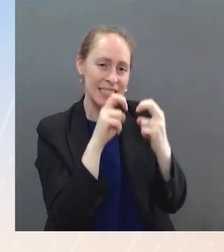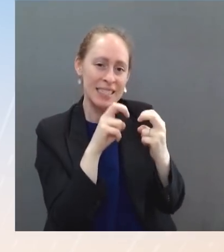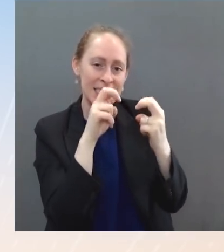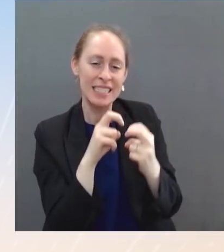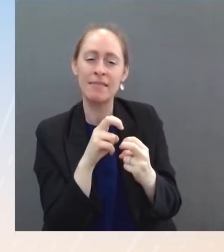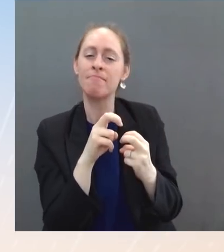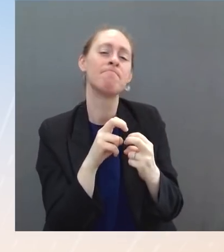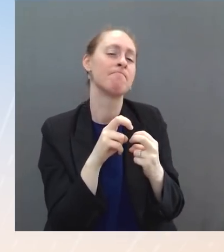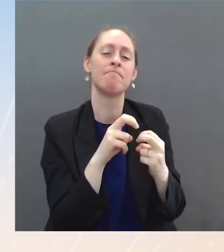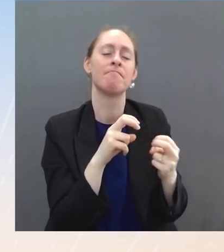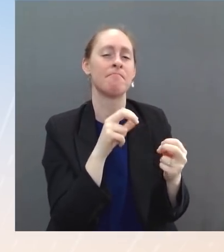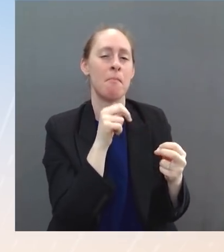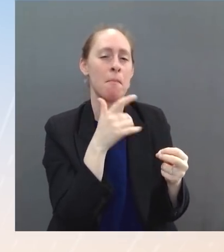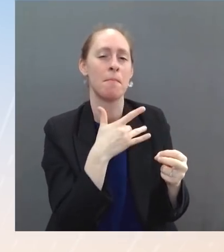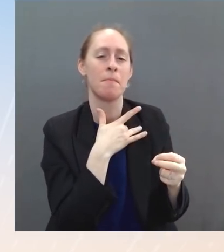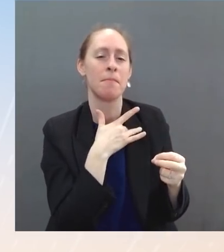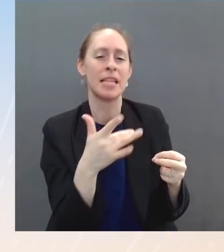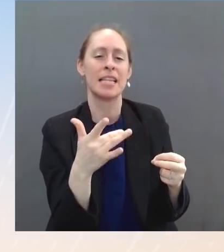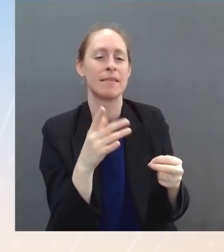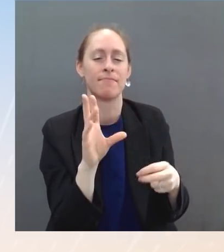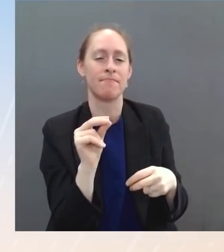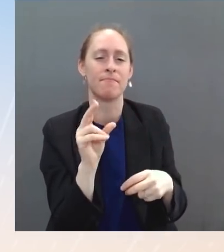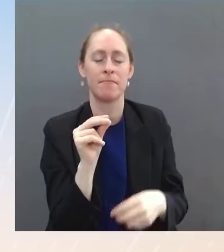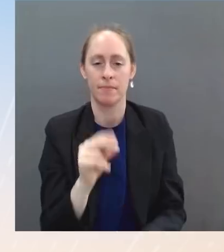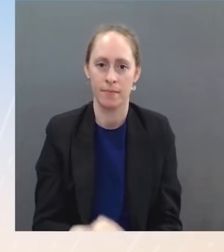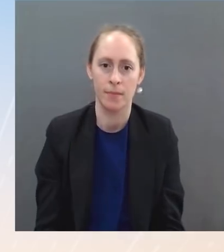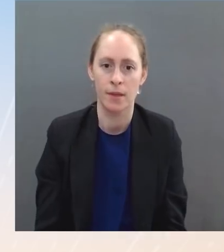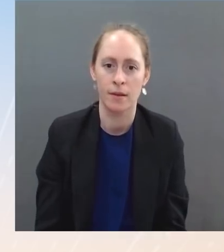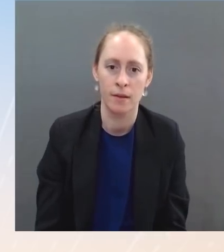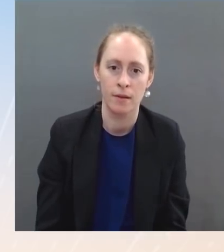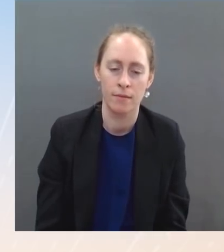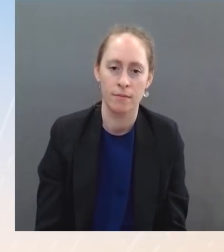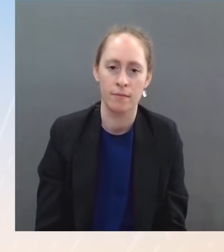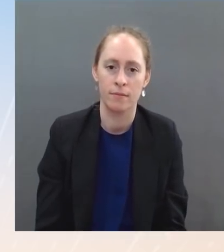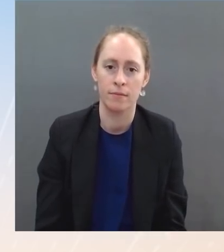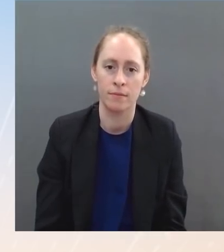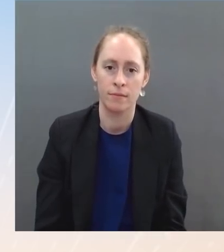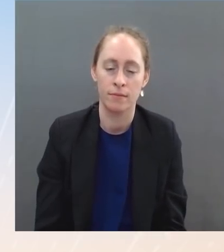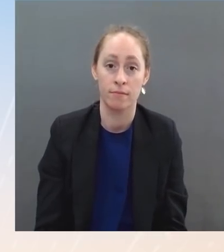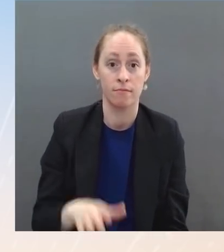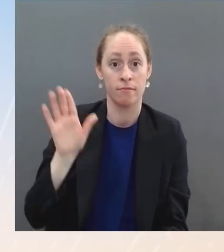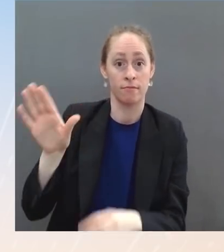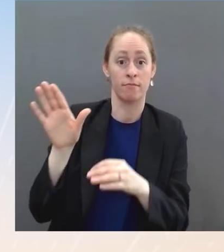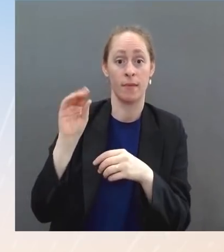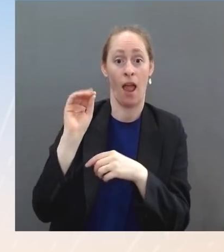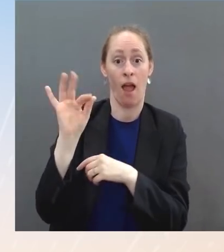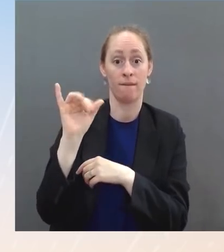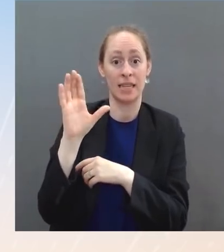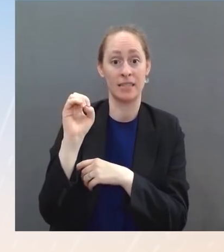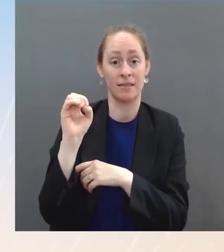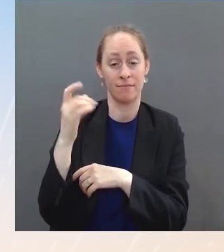and call a member of Congress, often a Republican -- at least when I'm in there -- to talk to them about a range of priorities.